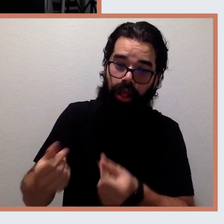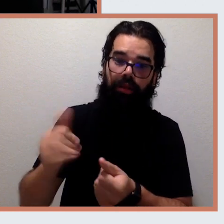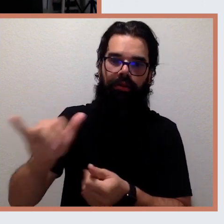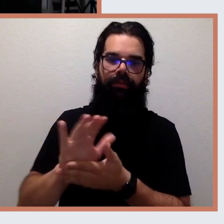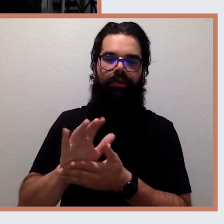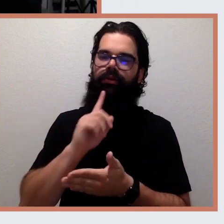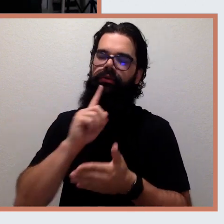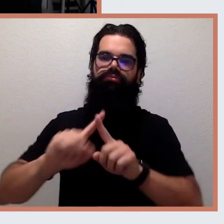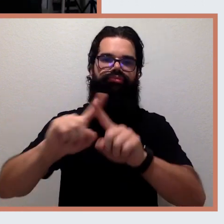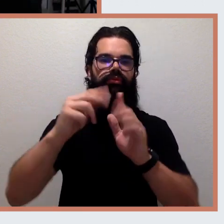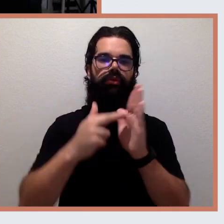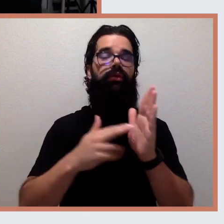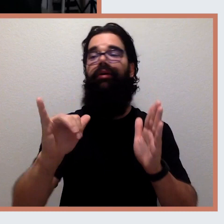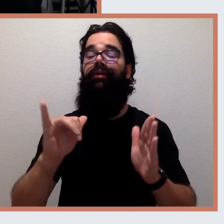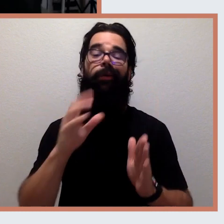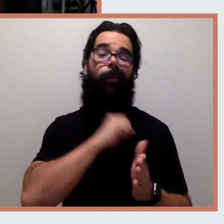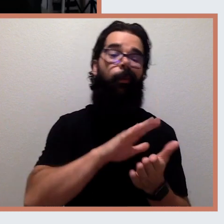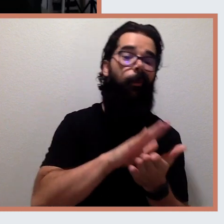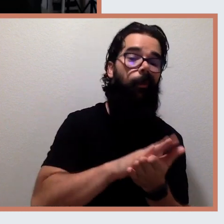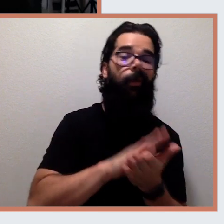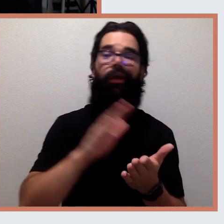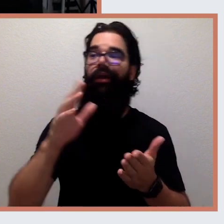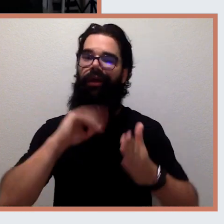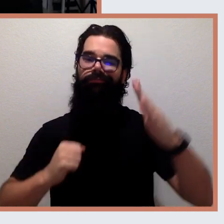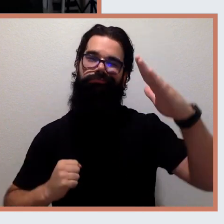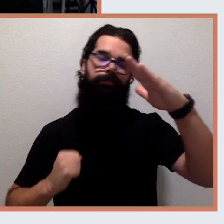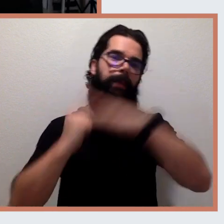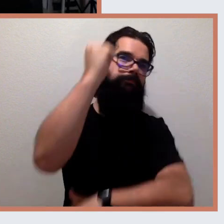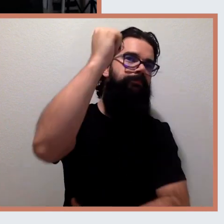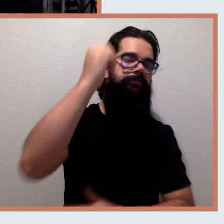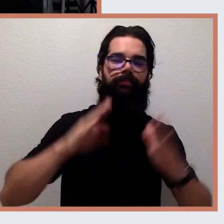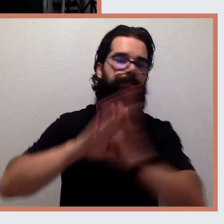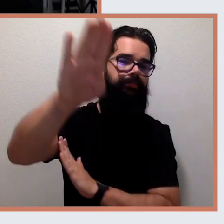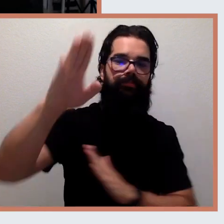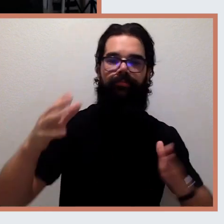there's a million ways to make a movie. There's no more rules anymore. There's like the old school way,